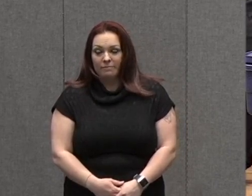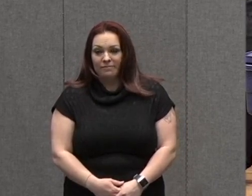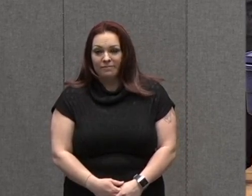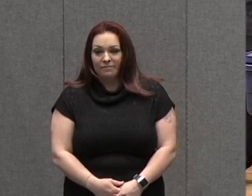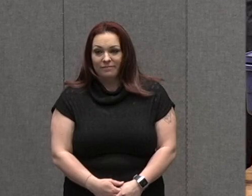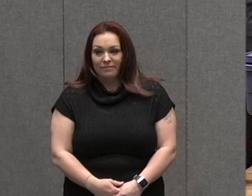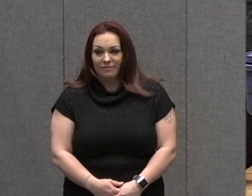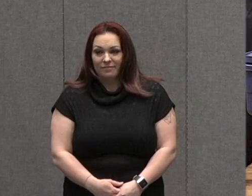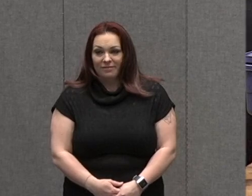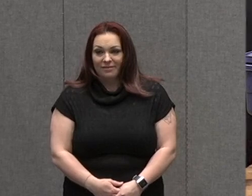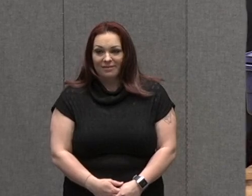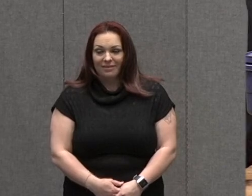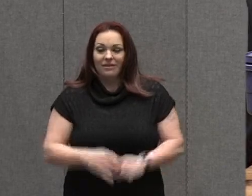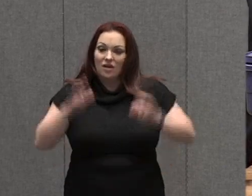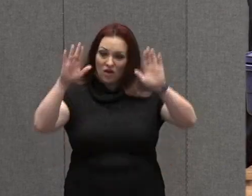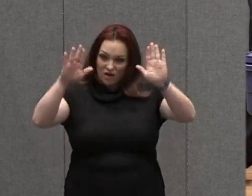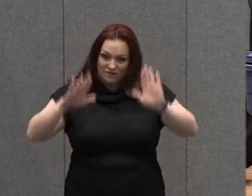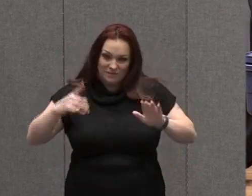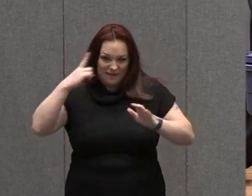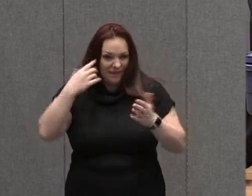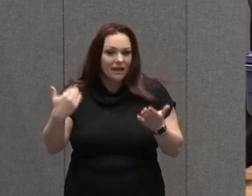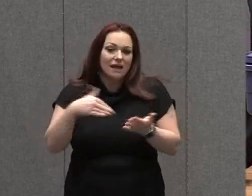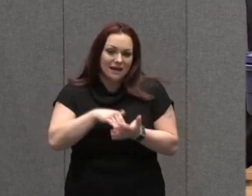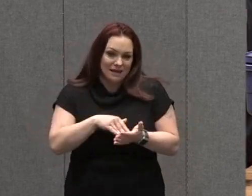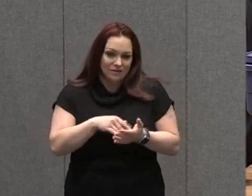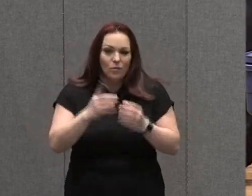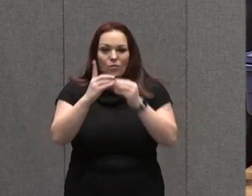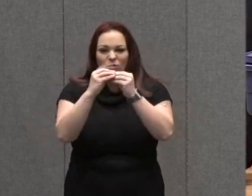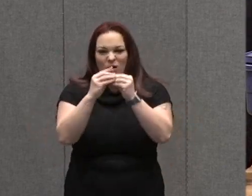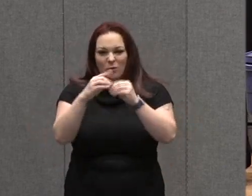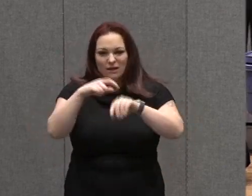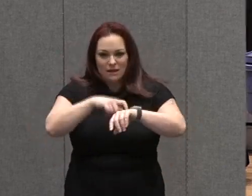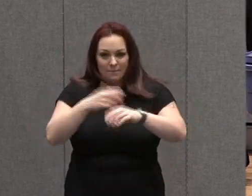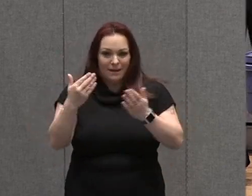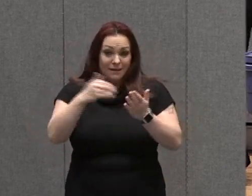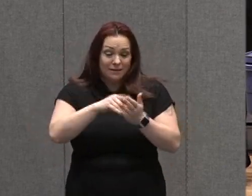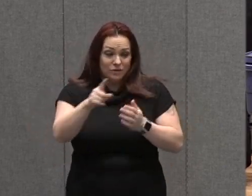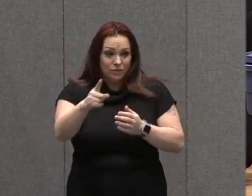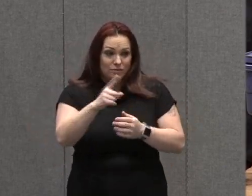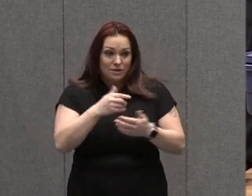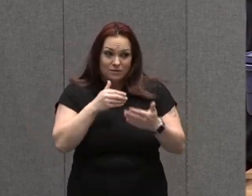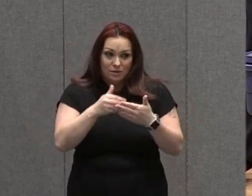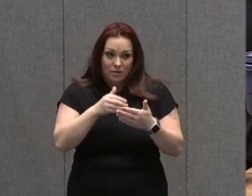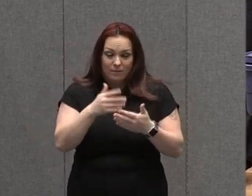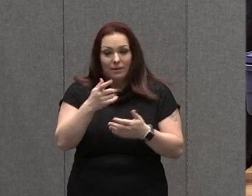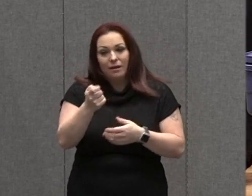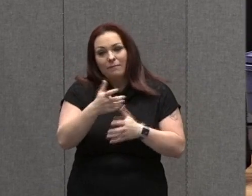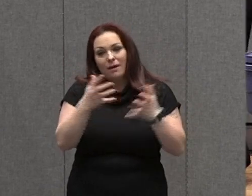That was awesome! I think we should do it one more time One more time. One more time cause you were so close, and maybe a lot of you got it,